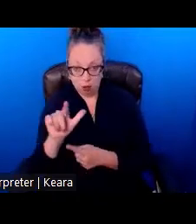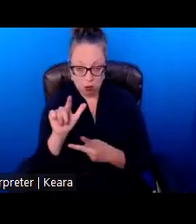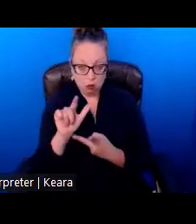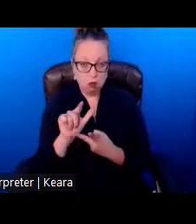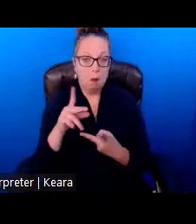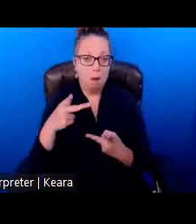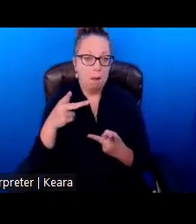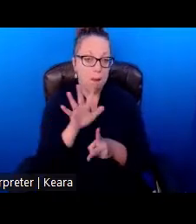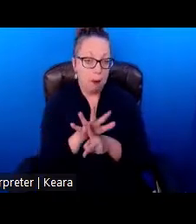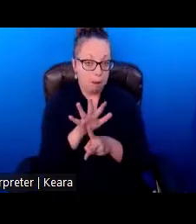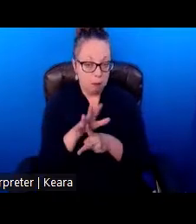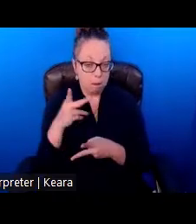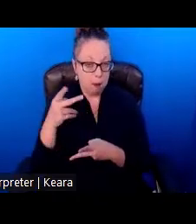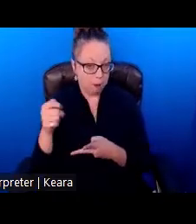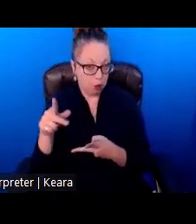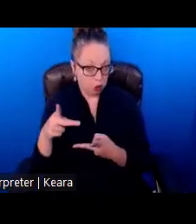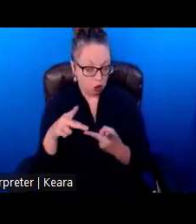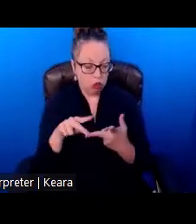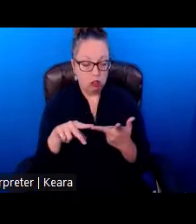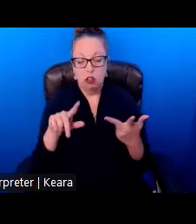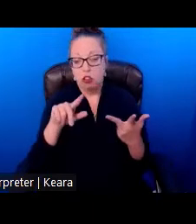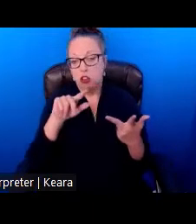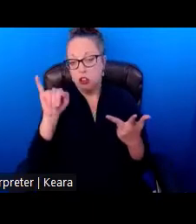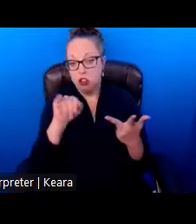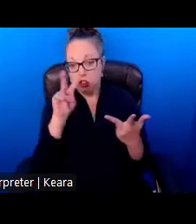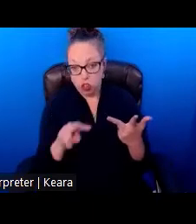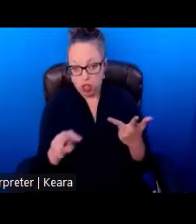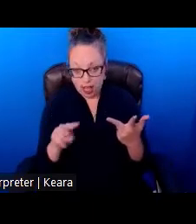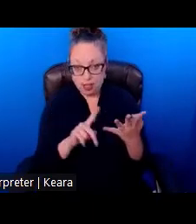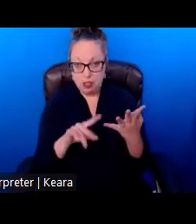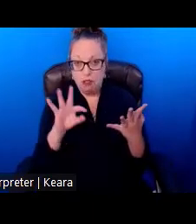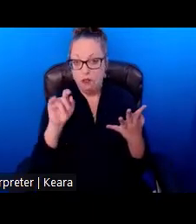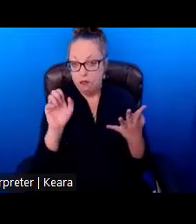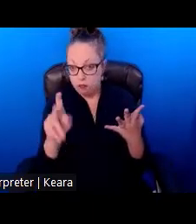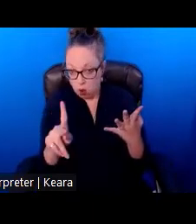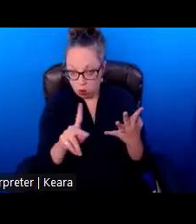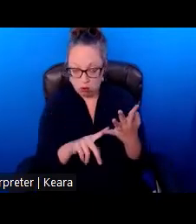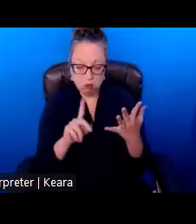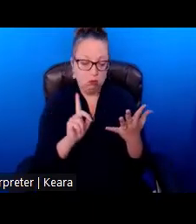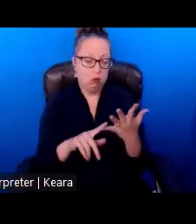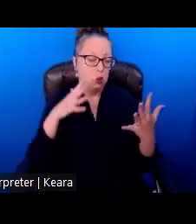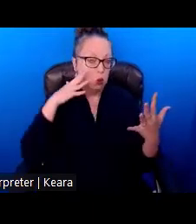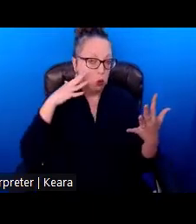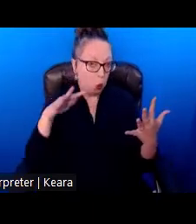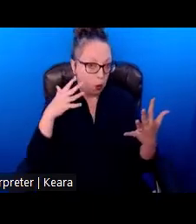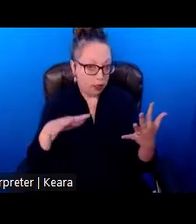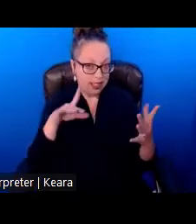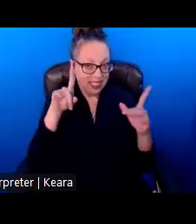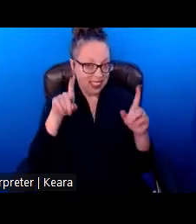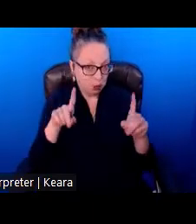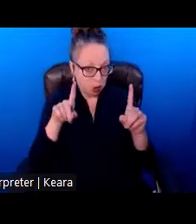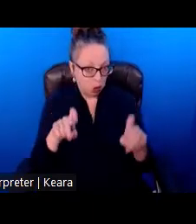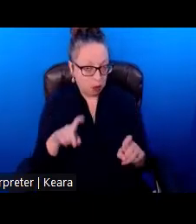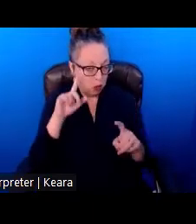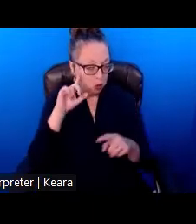folk music, noise and experimental sound, and original music composed for theater.